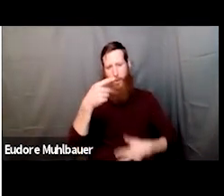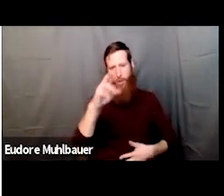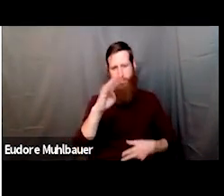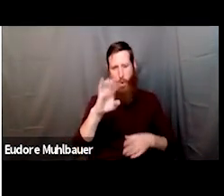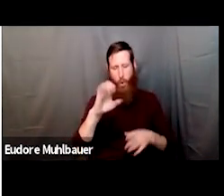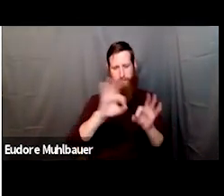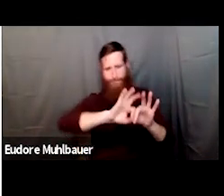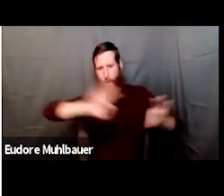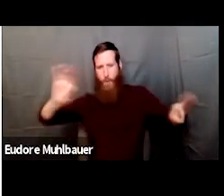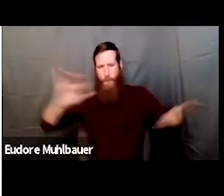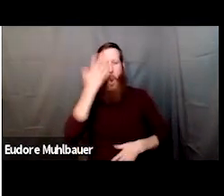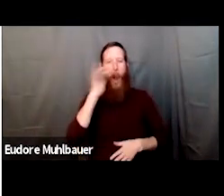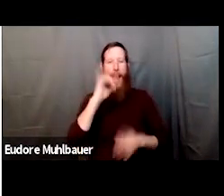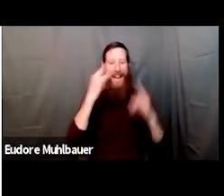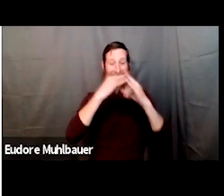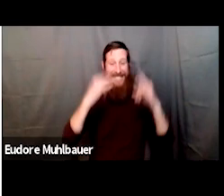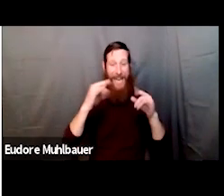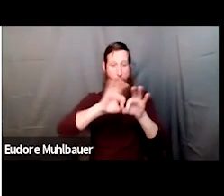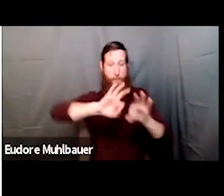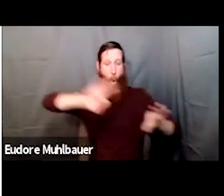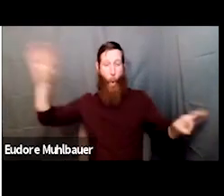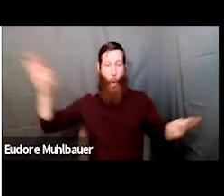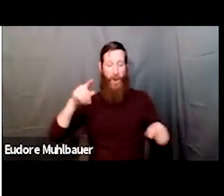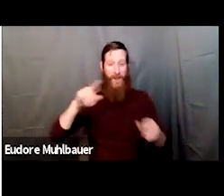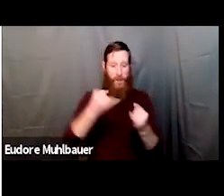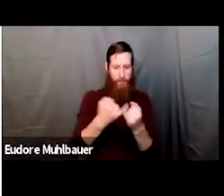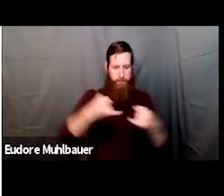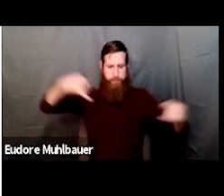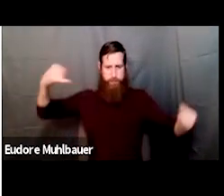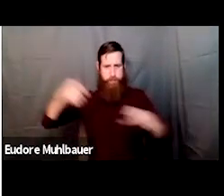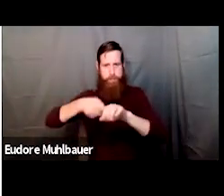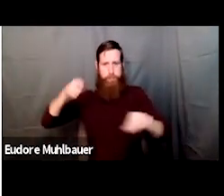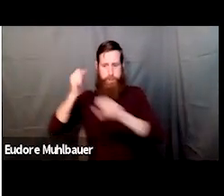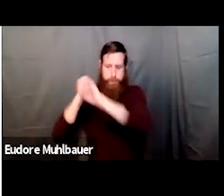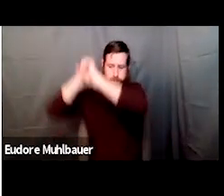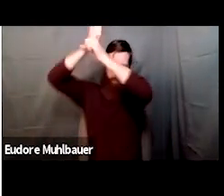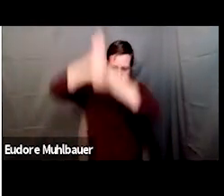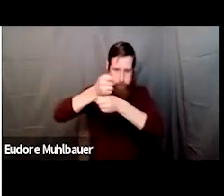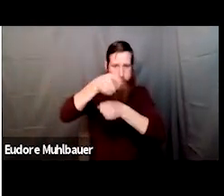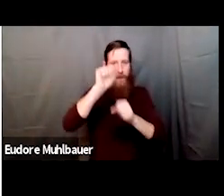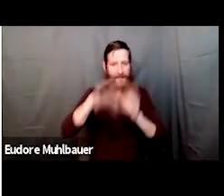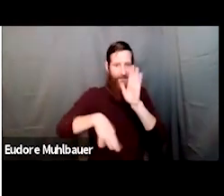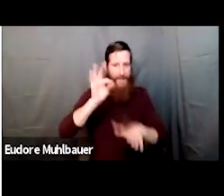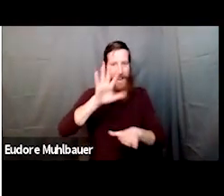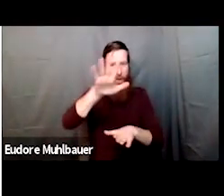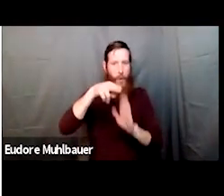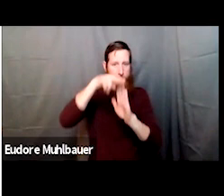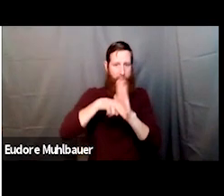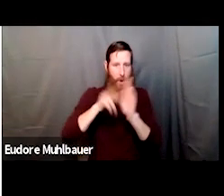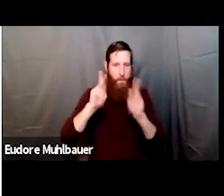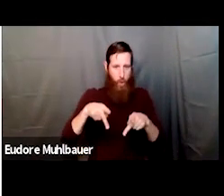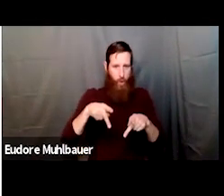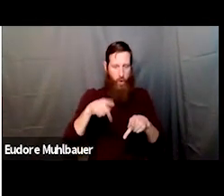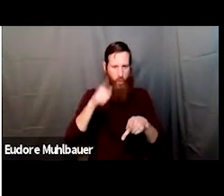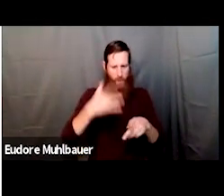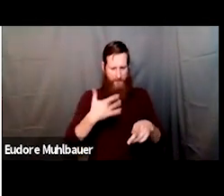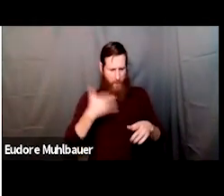that locks in extended positions, that way you can further locate your buried individual once you have narrowed down approximately where they are.